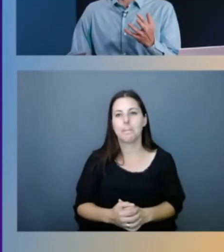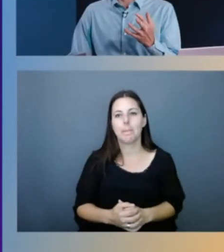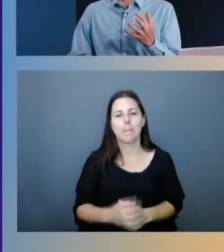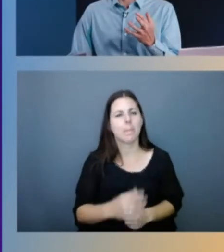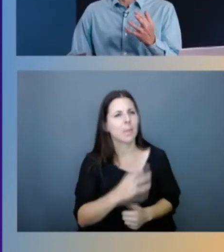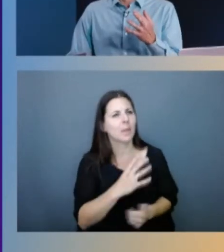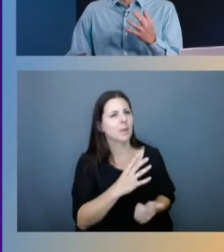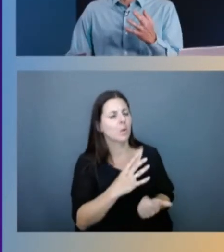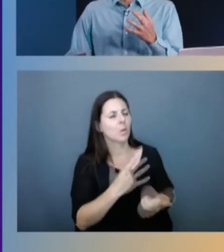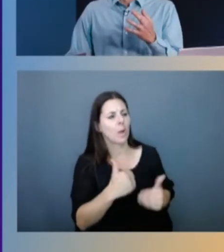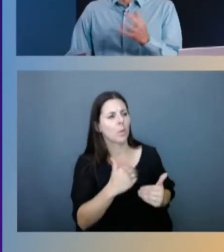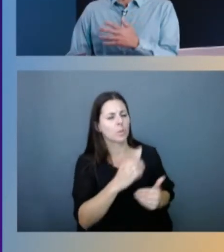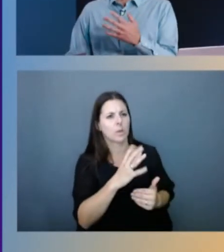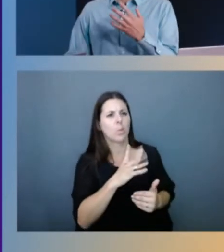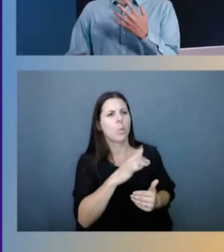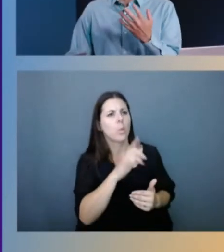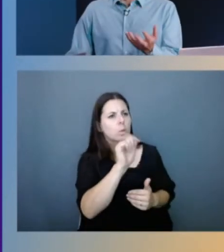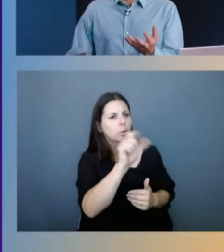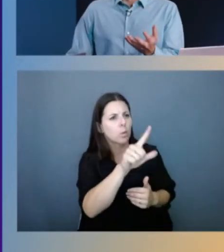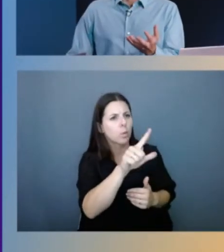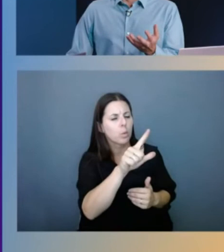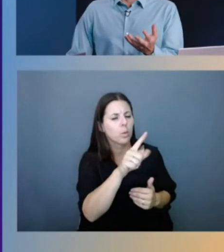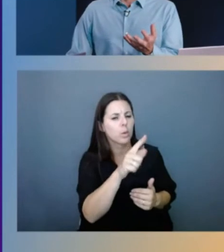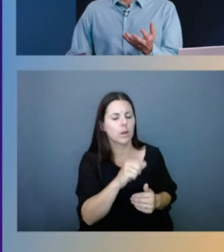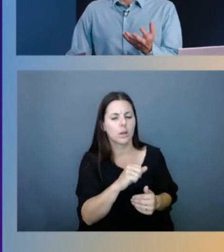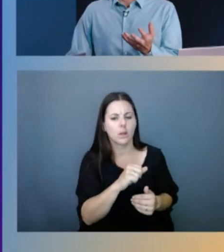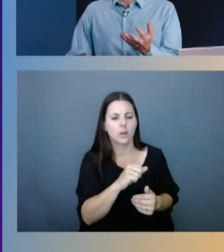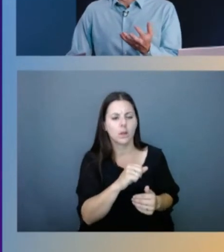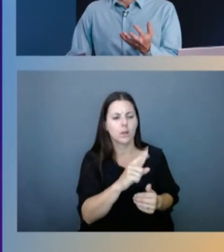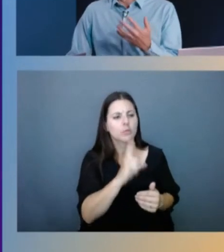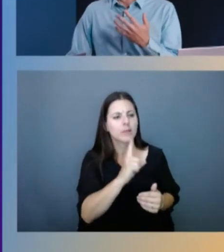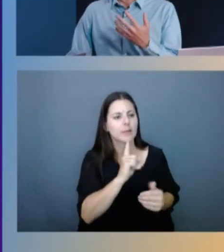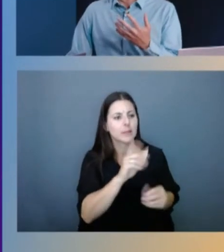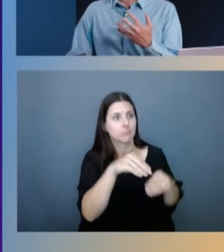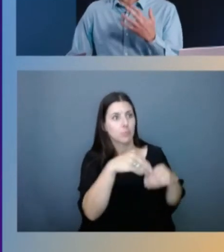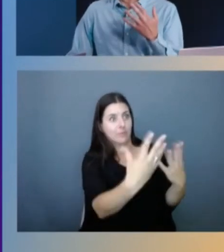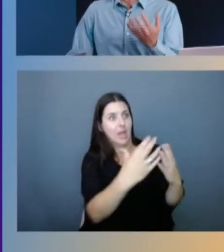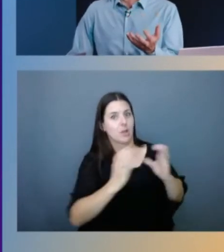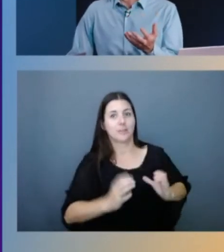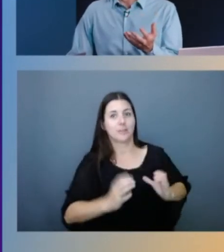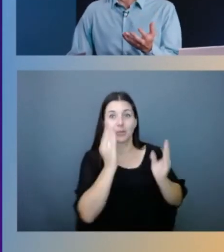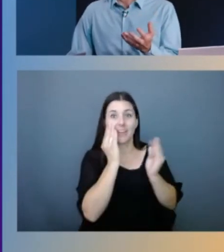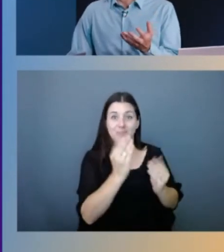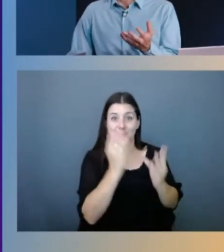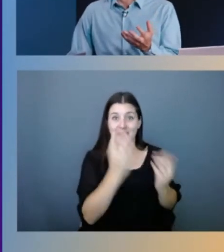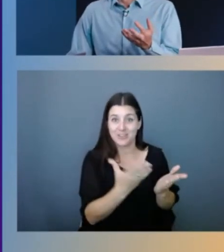is that not only does it give customers information in my head about their carbon footprint,